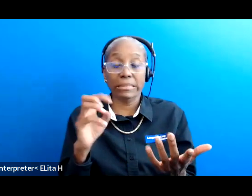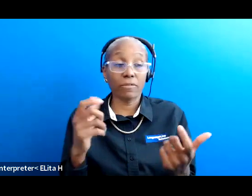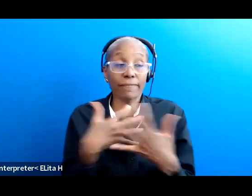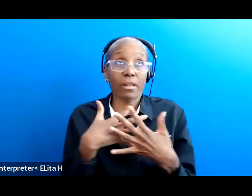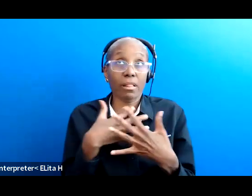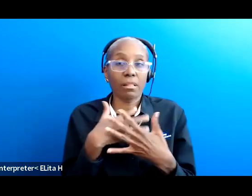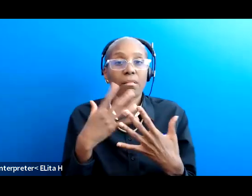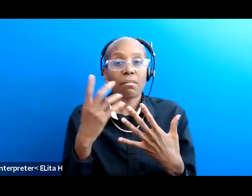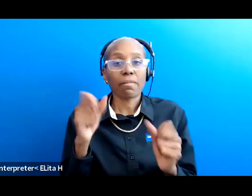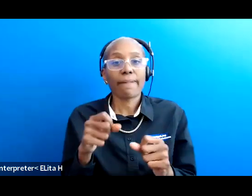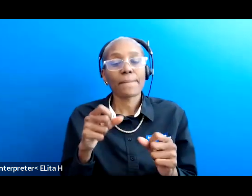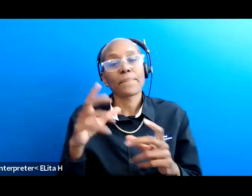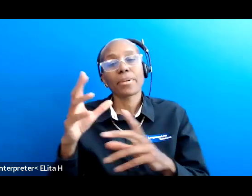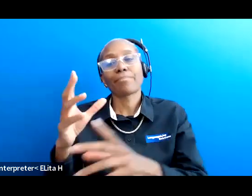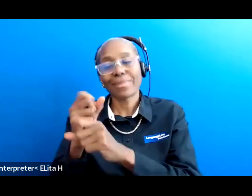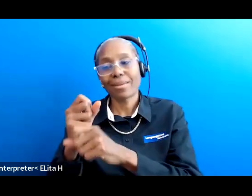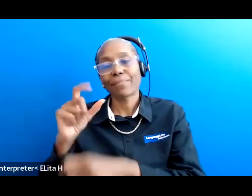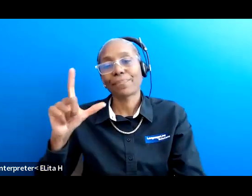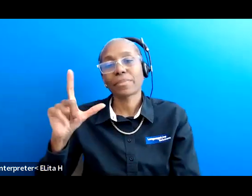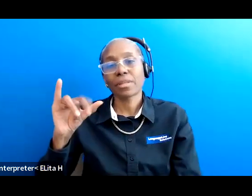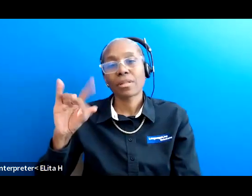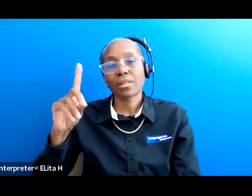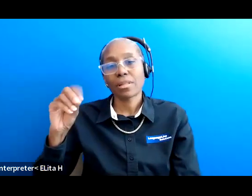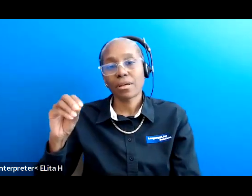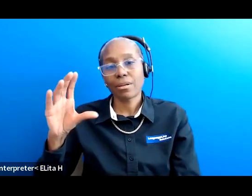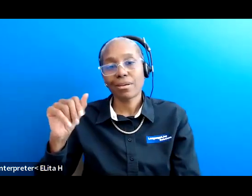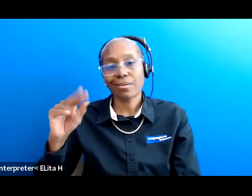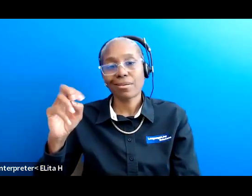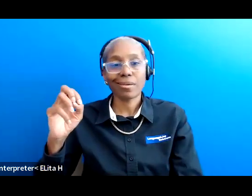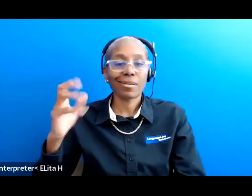But you can get lidocaine because that might be more